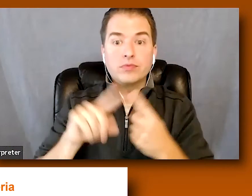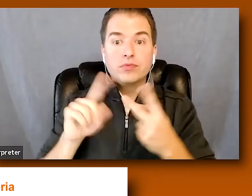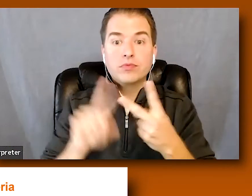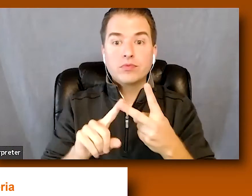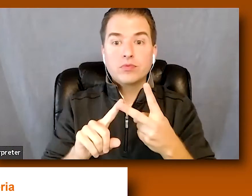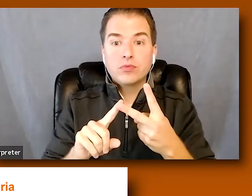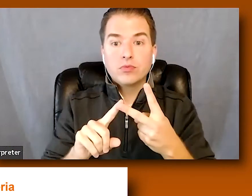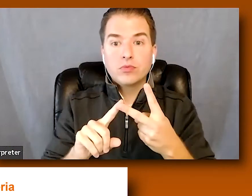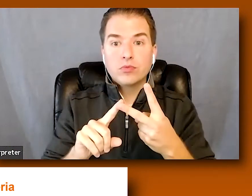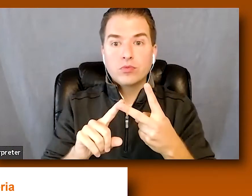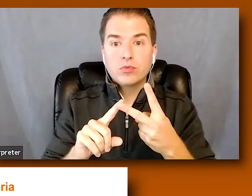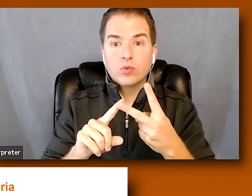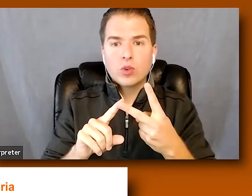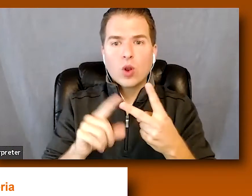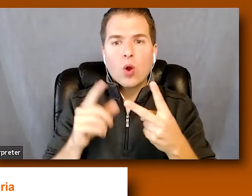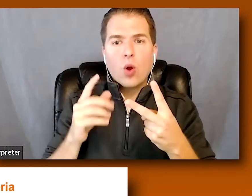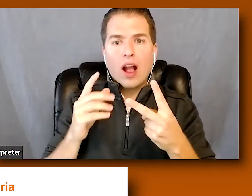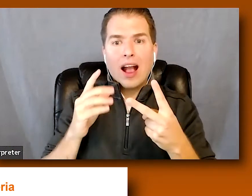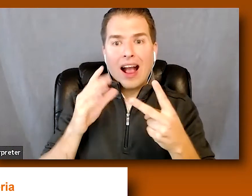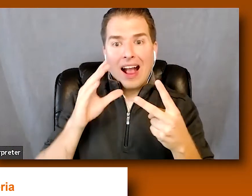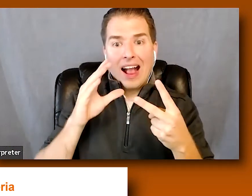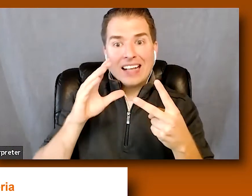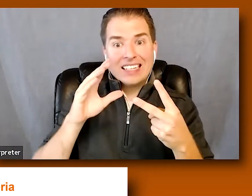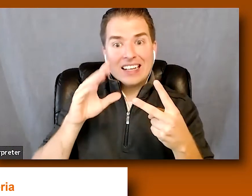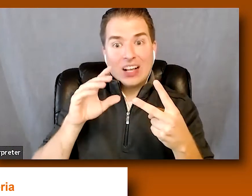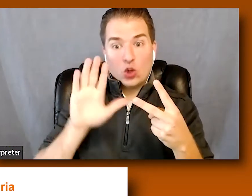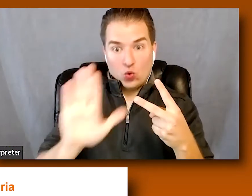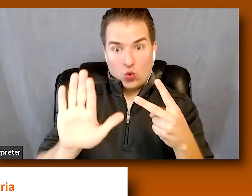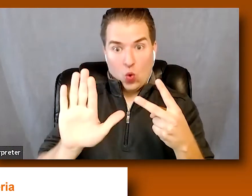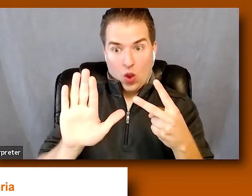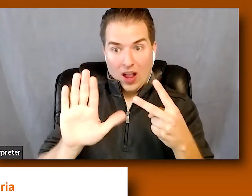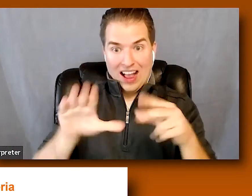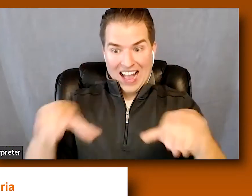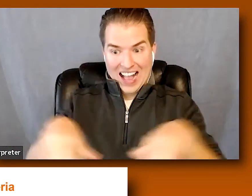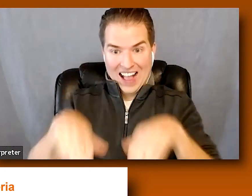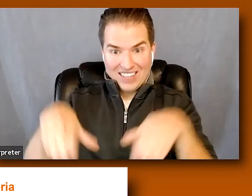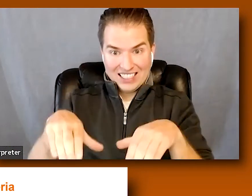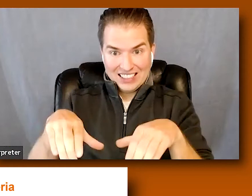The second is what extent does the proposed activities